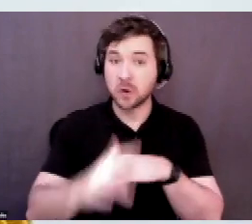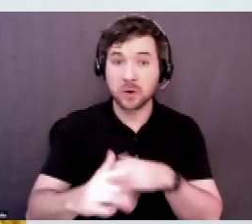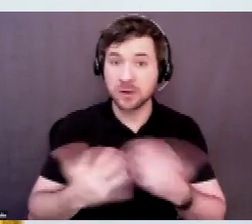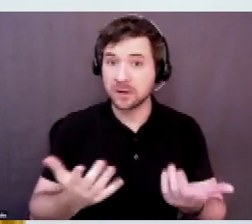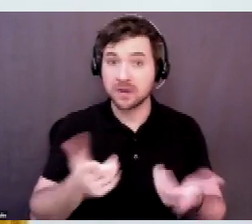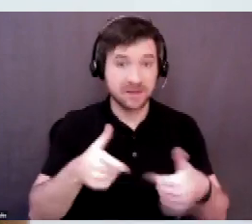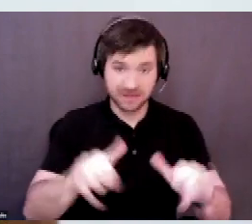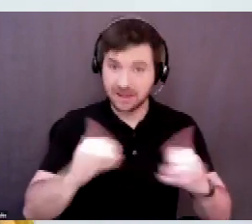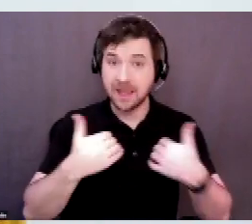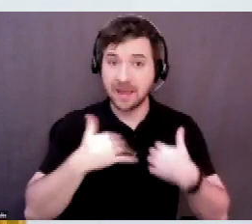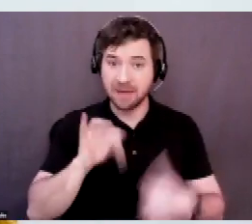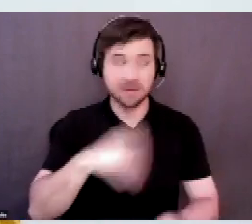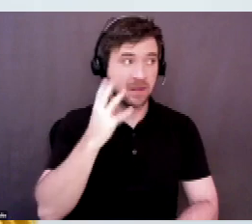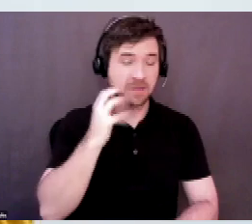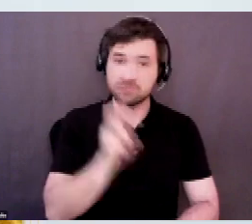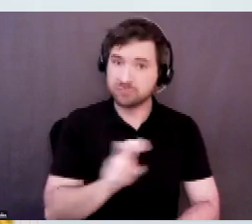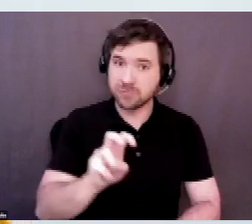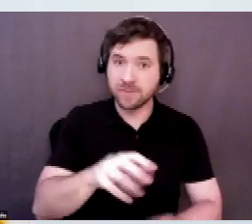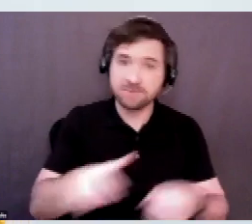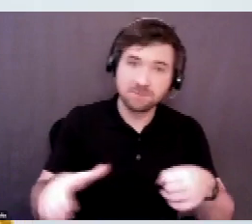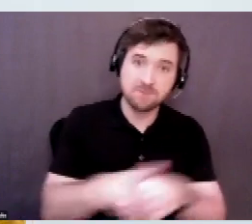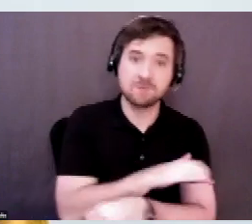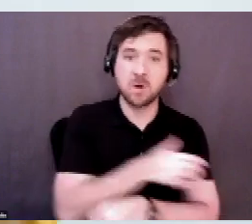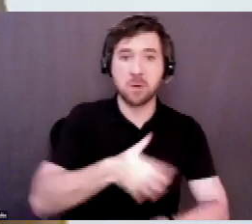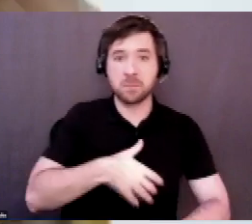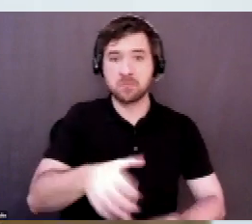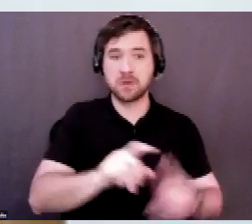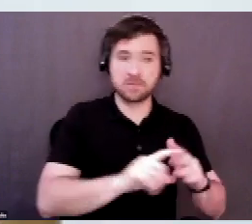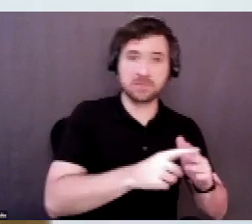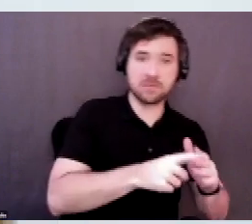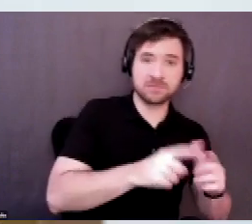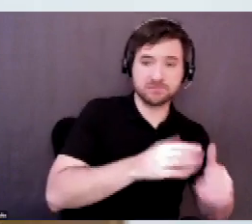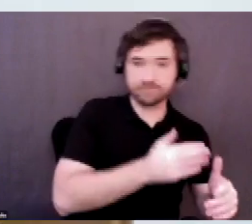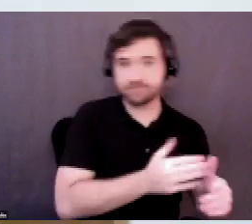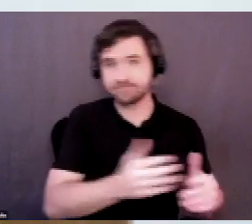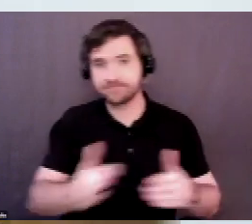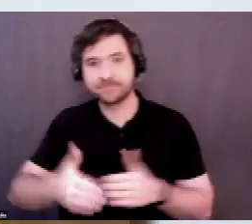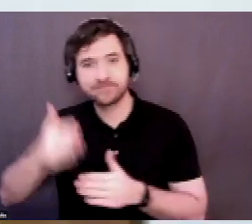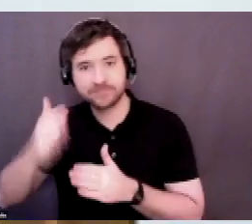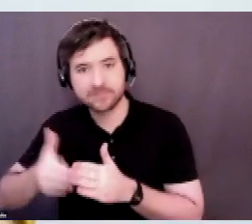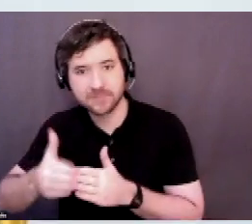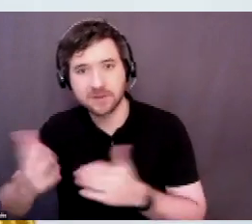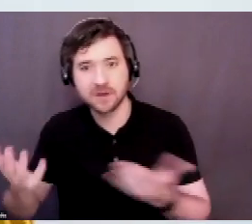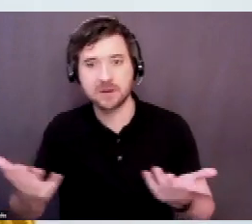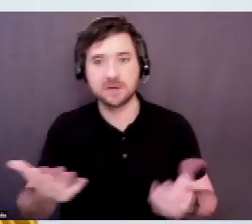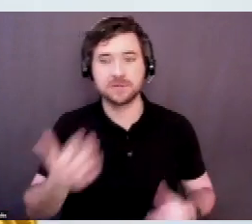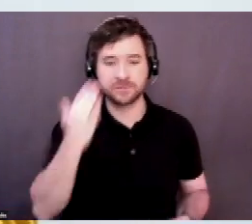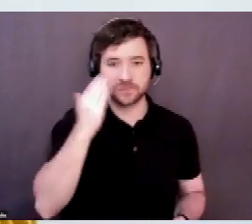Of the complete pregnancy beginning to end. And, you know, the road you took for,